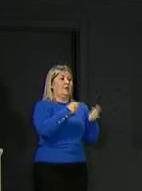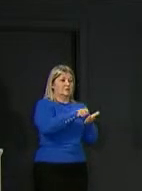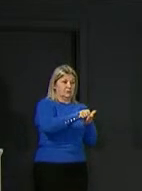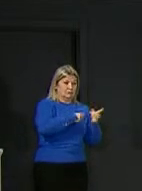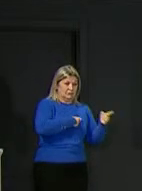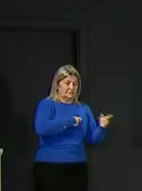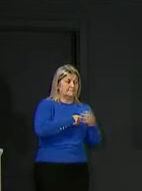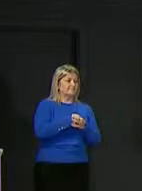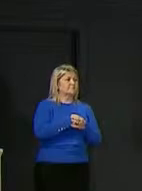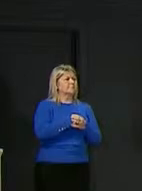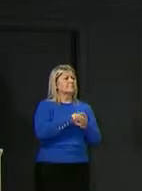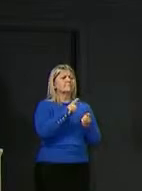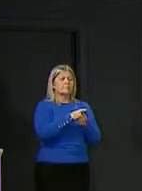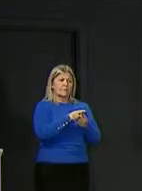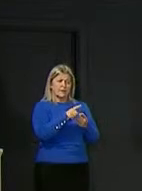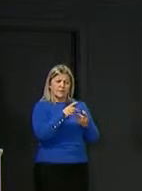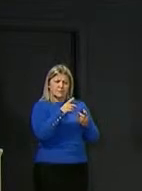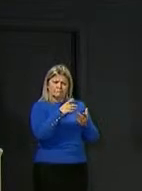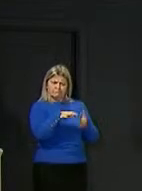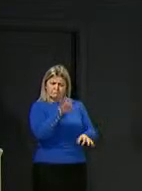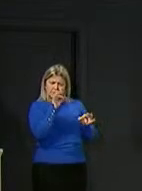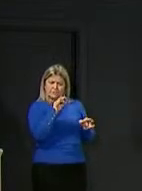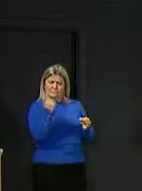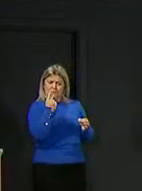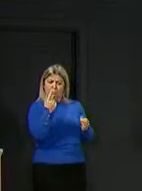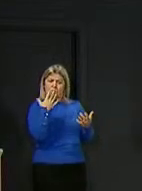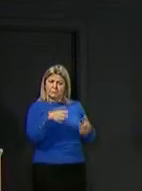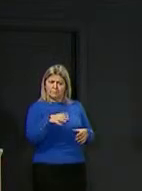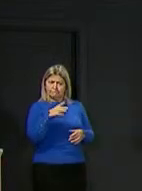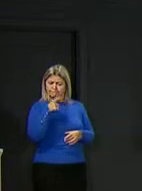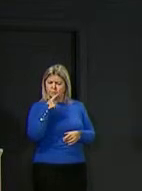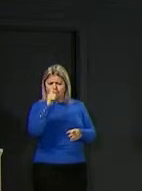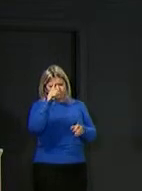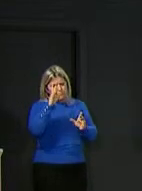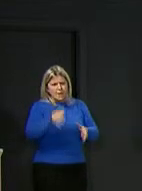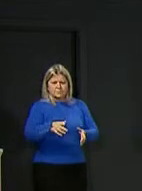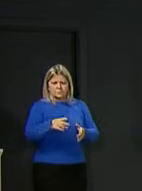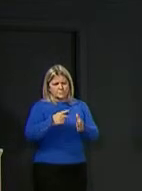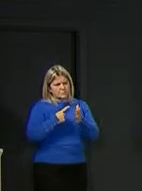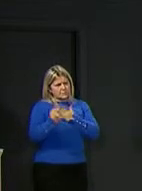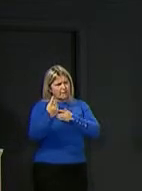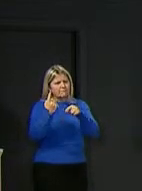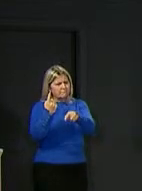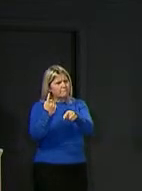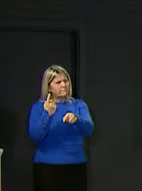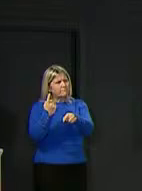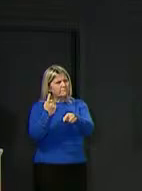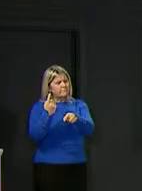who was told to self-isolate by the Protect Scotland app, because he lives in the flat below